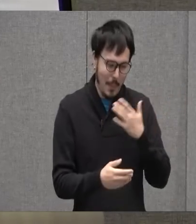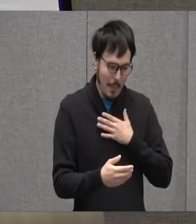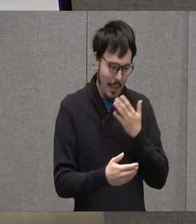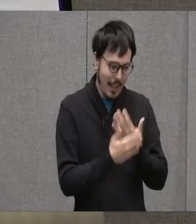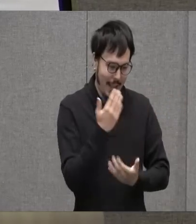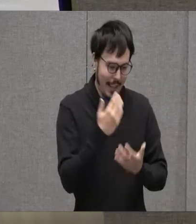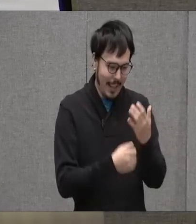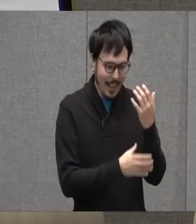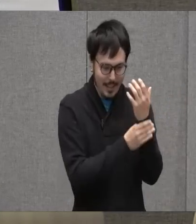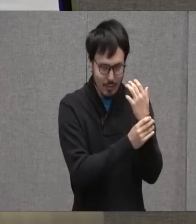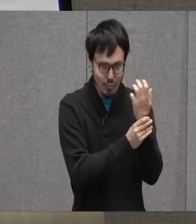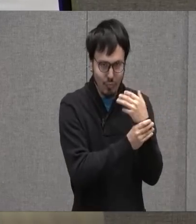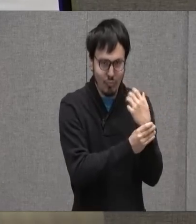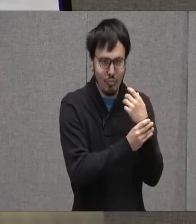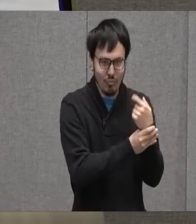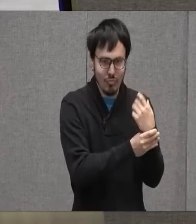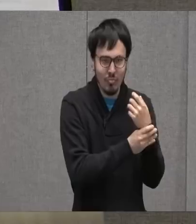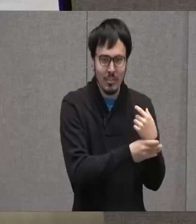Have 10 more smiley faces to go.